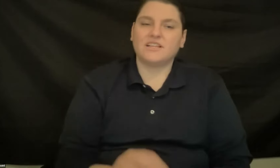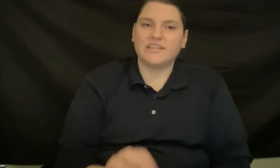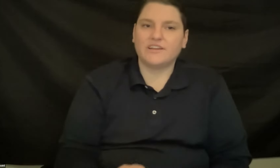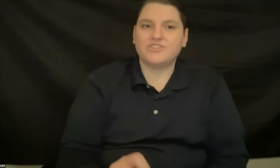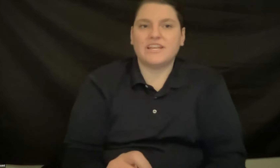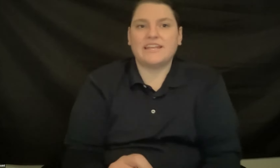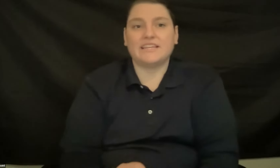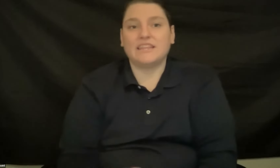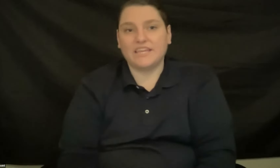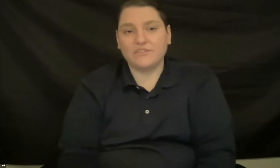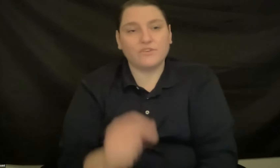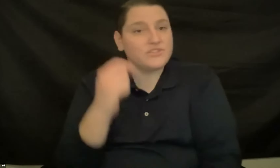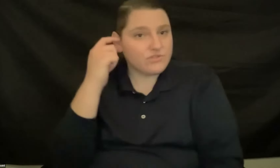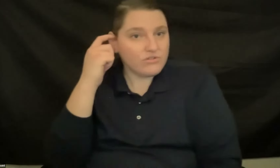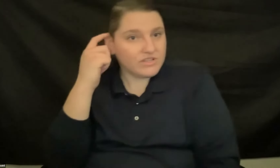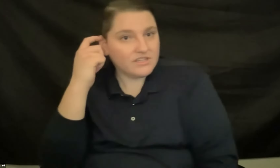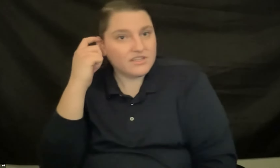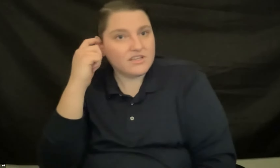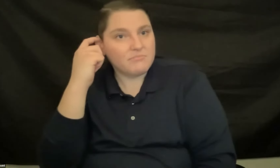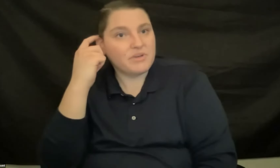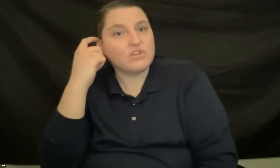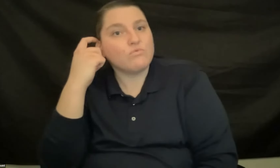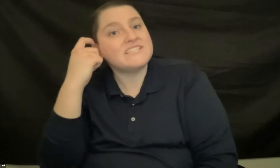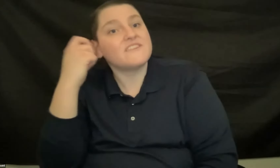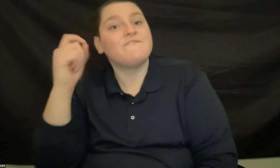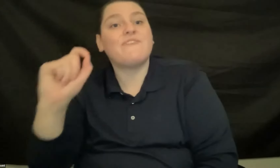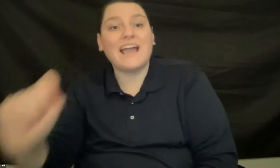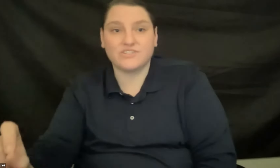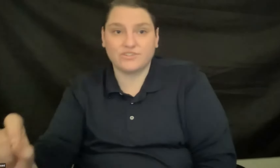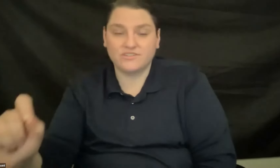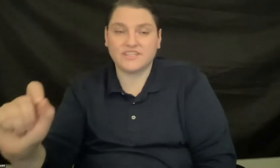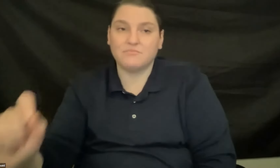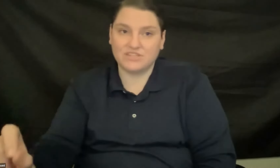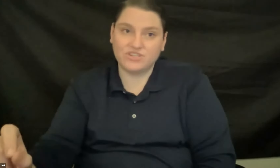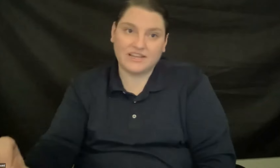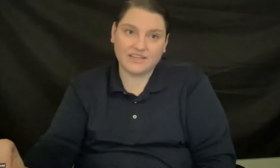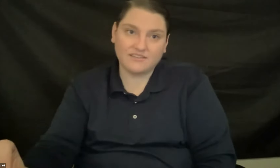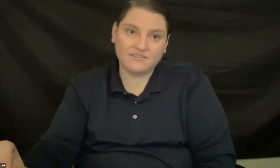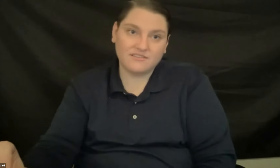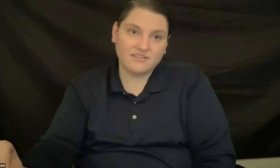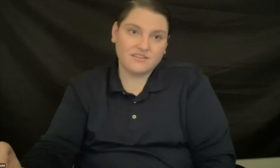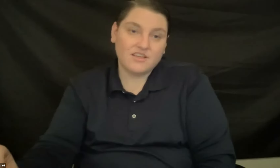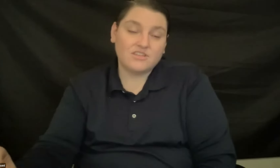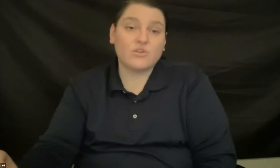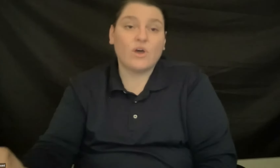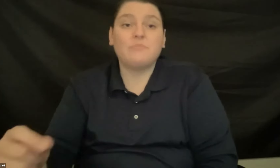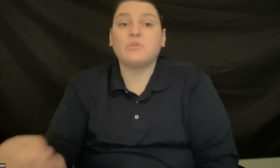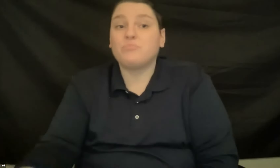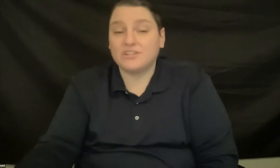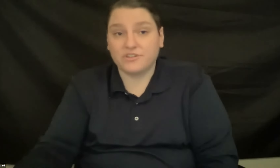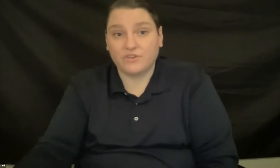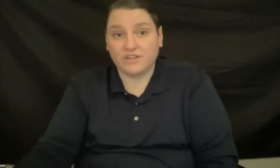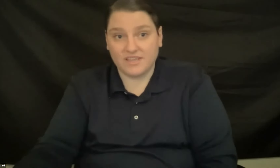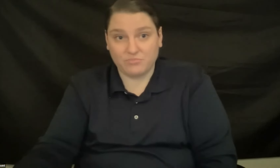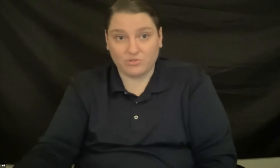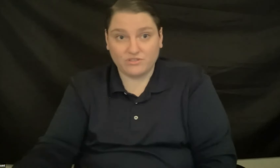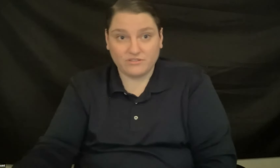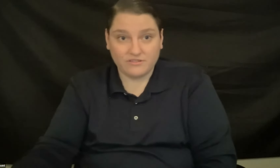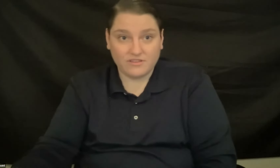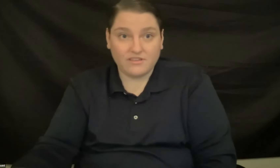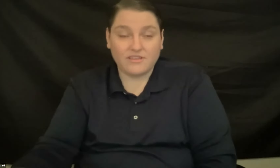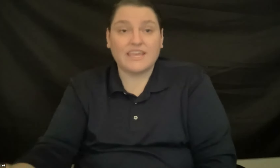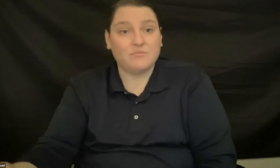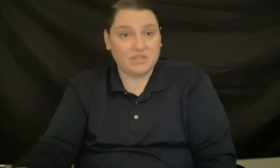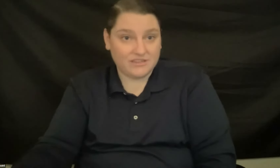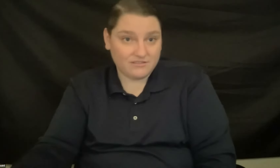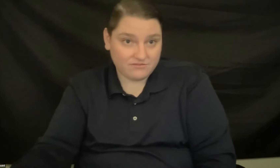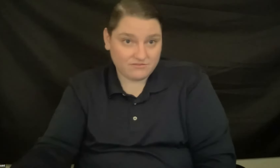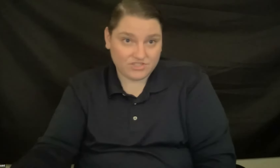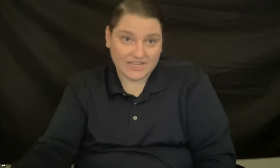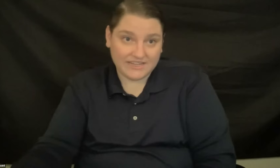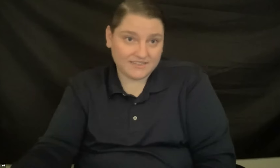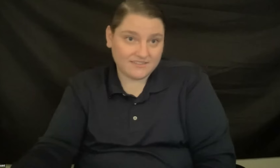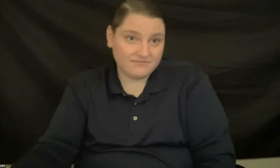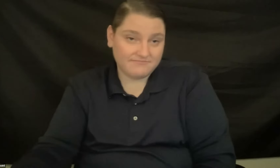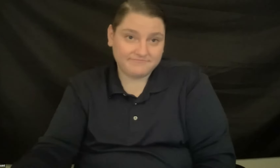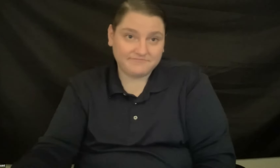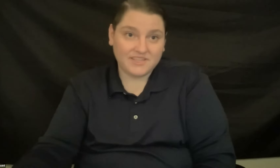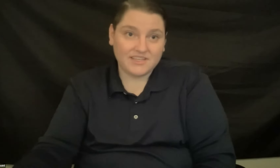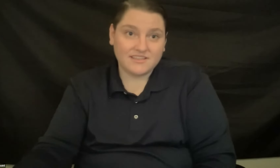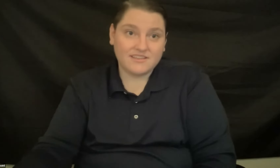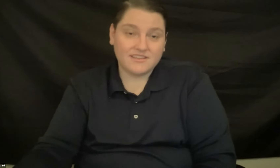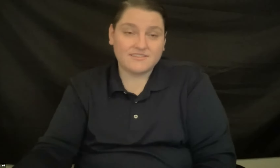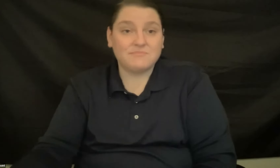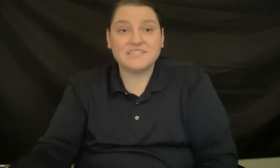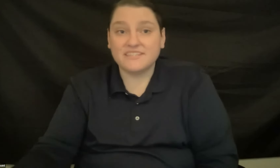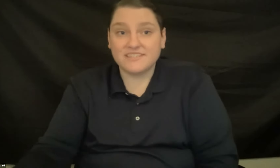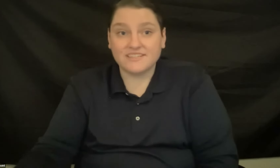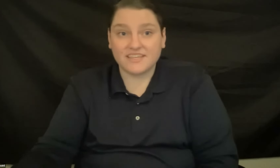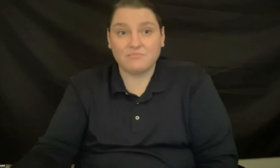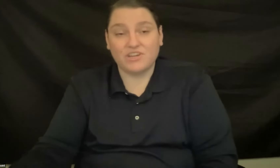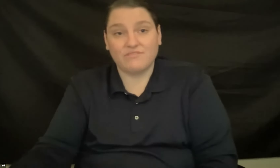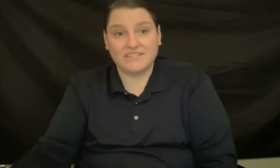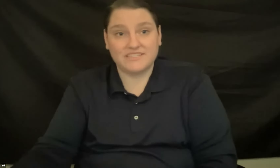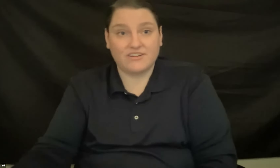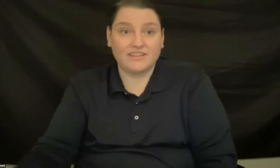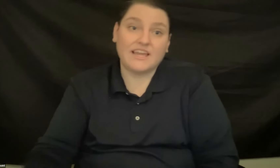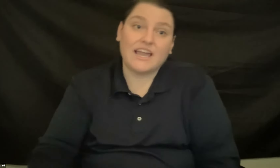And speaking of high risk, are strokes hereditary? And if so, how much does family history play a role in developing strokes or play a role in the risk of developing strokes?